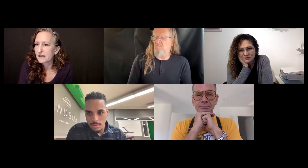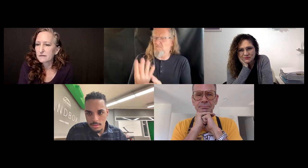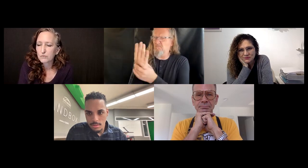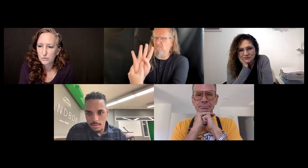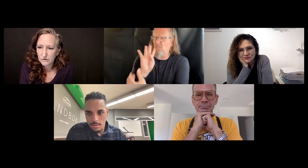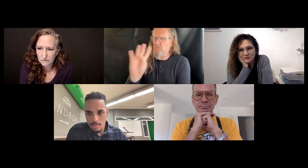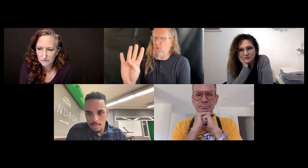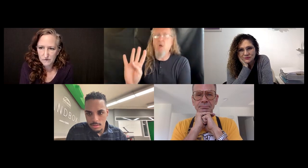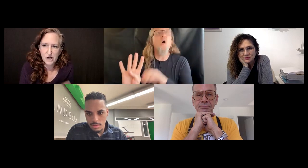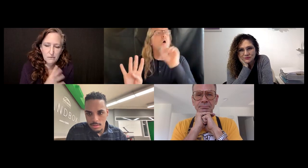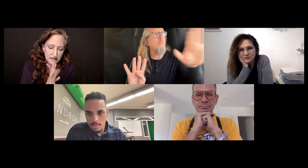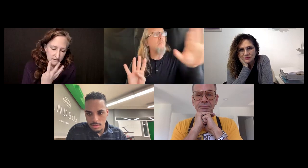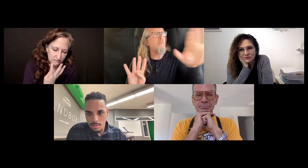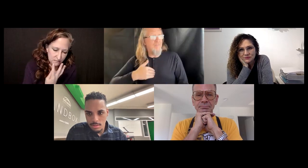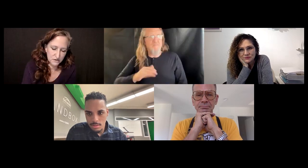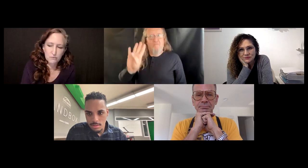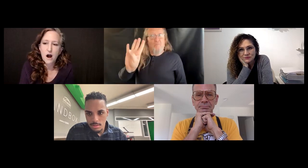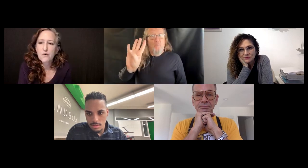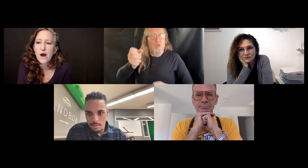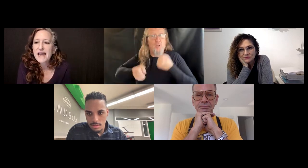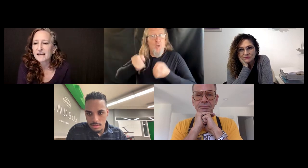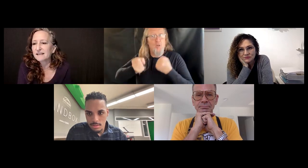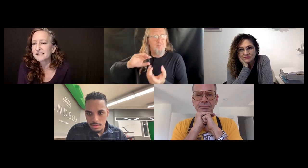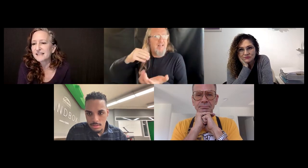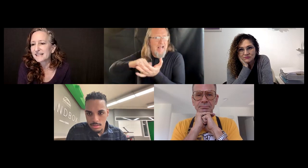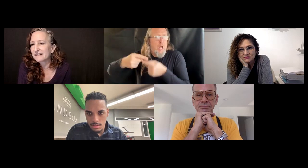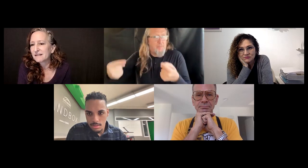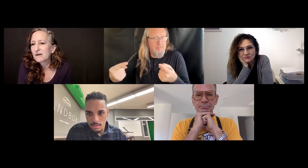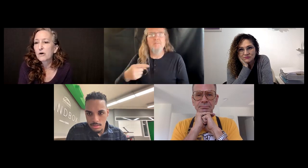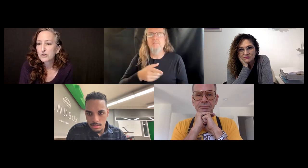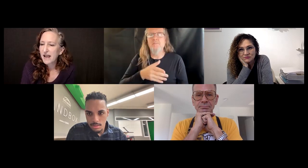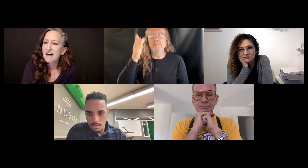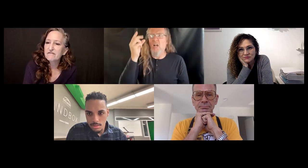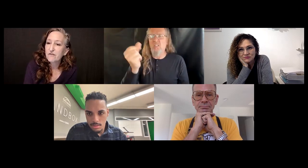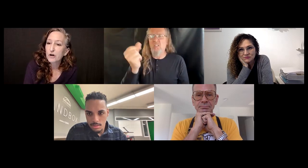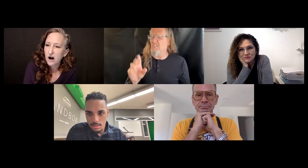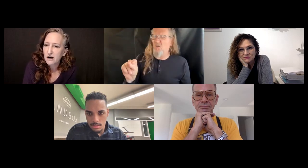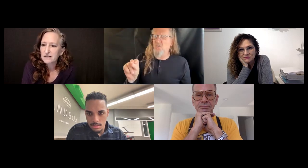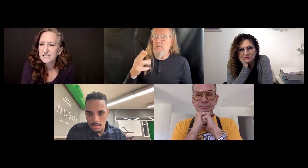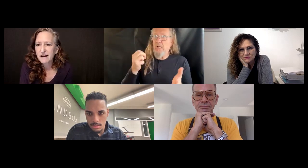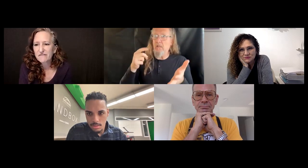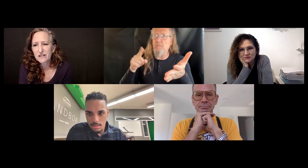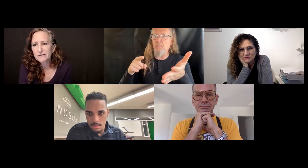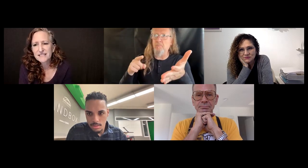You know the wrong way. Or do I have 4 cars? And my father would say you're signing wrong.